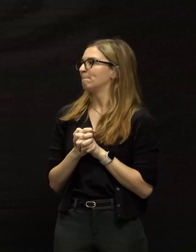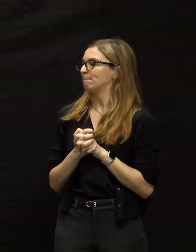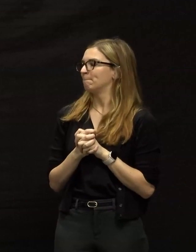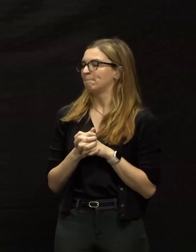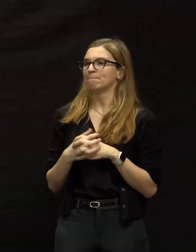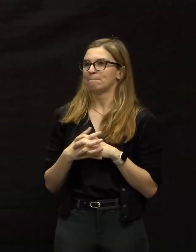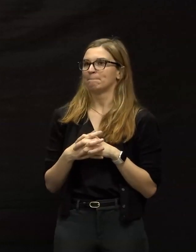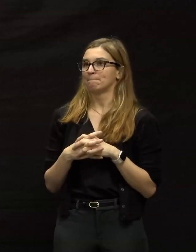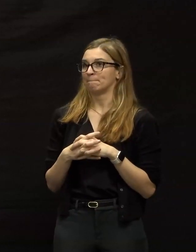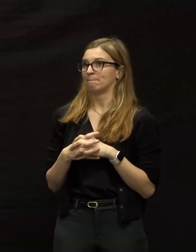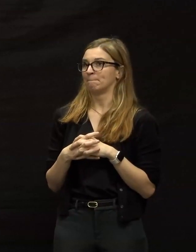Yeah,